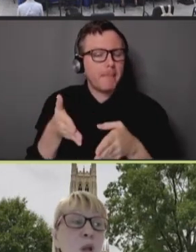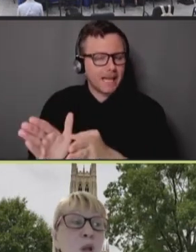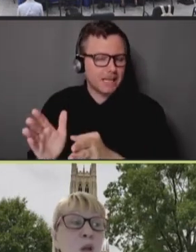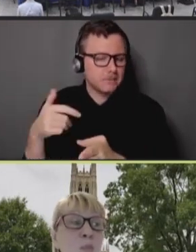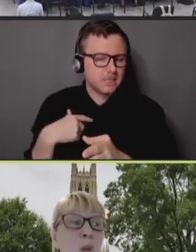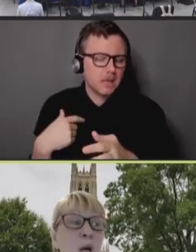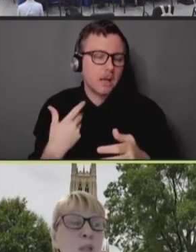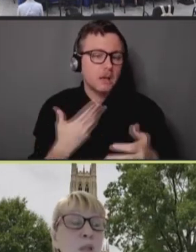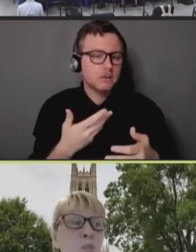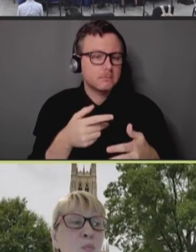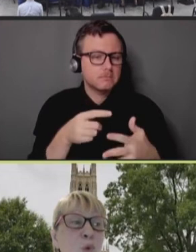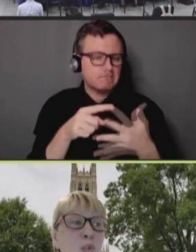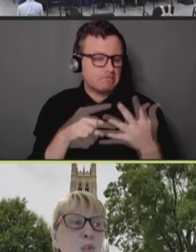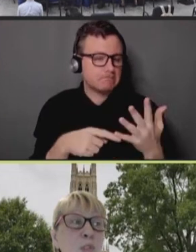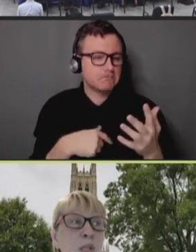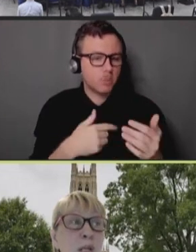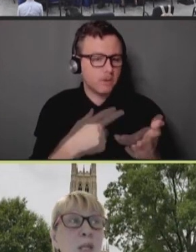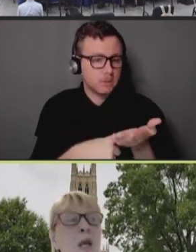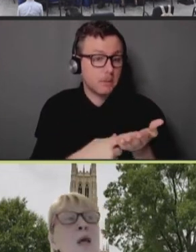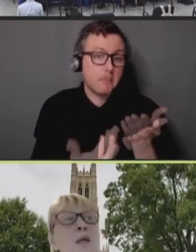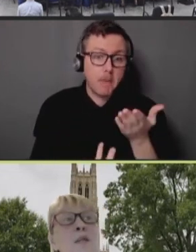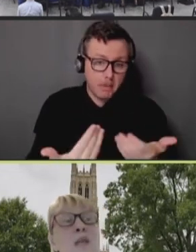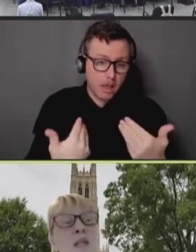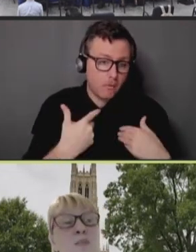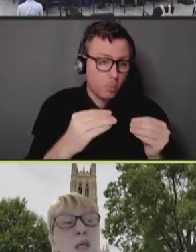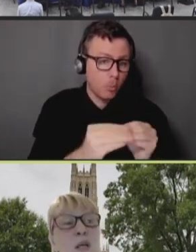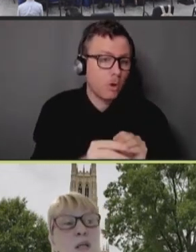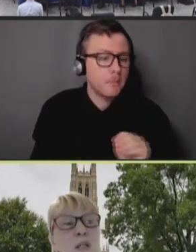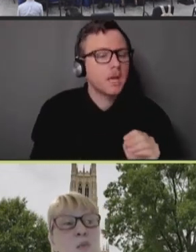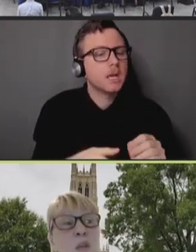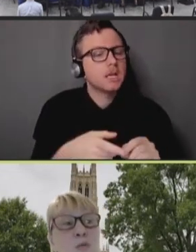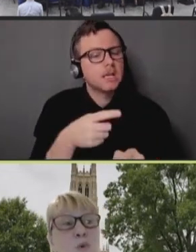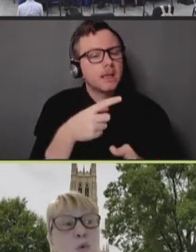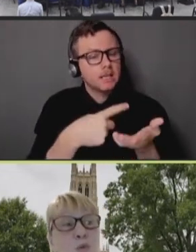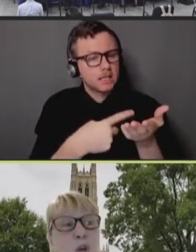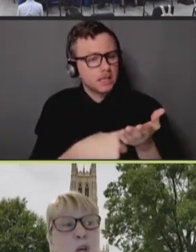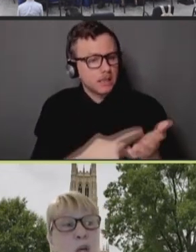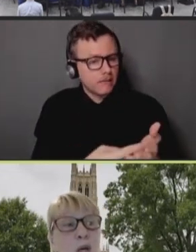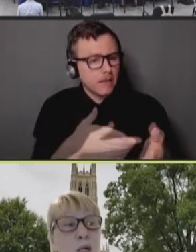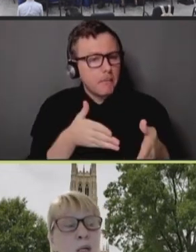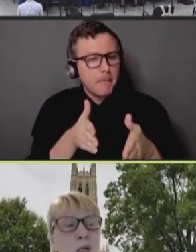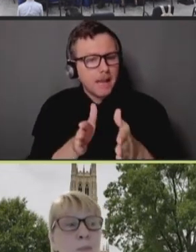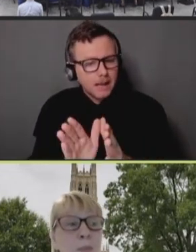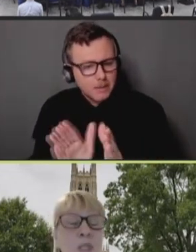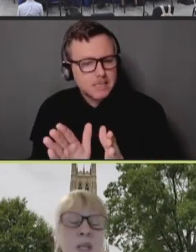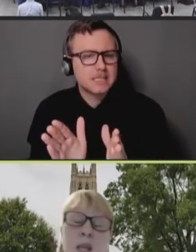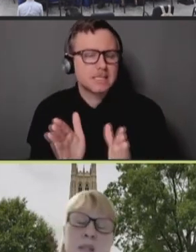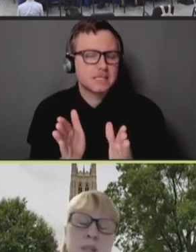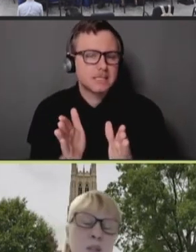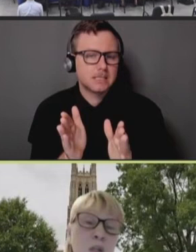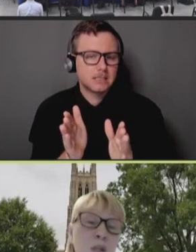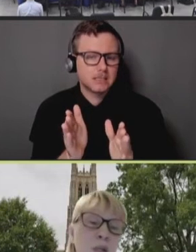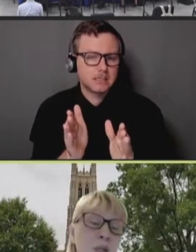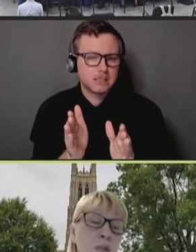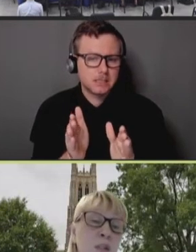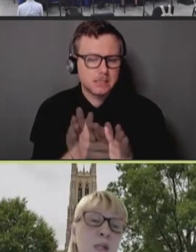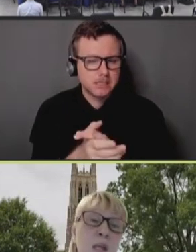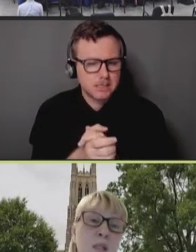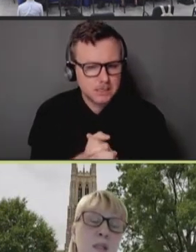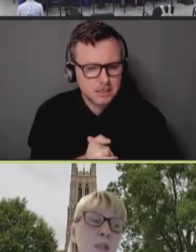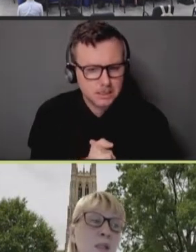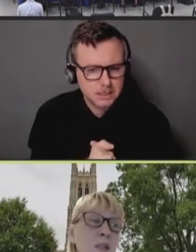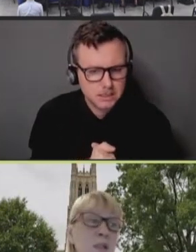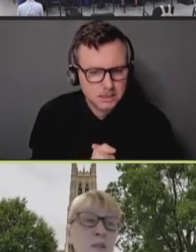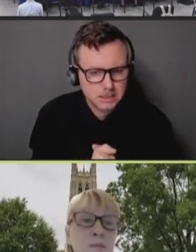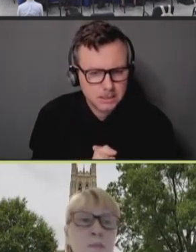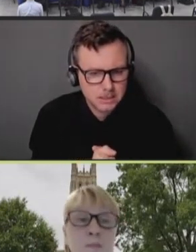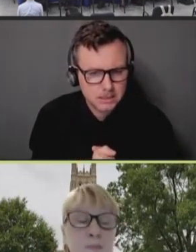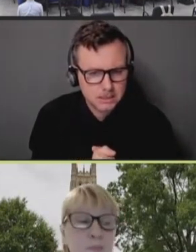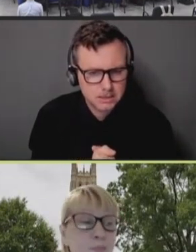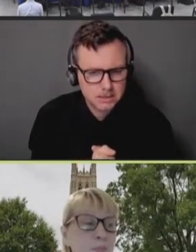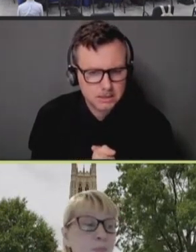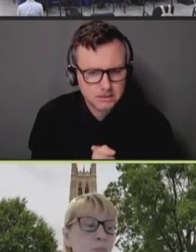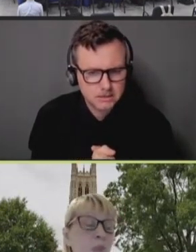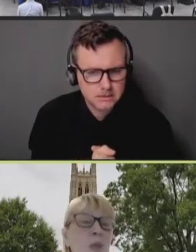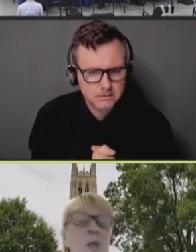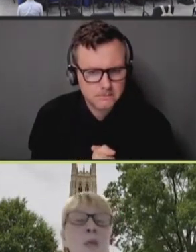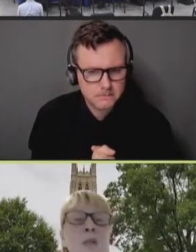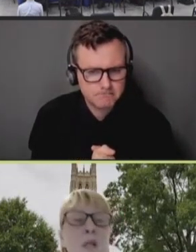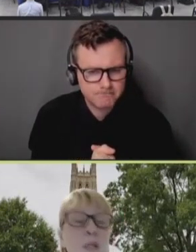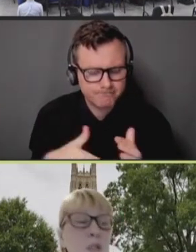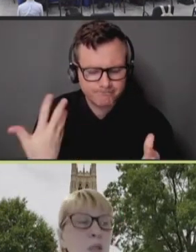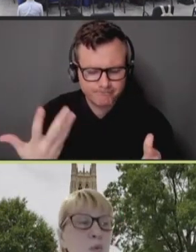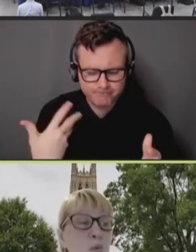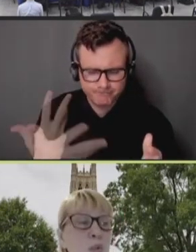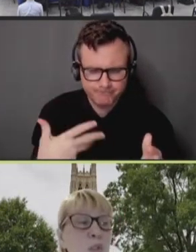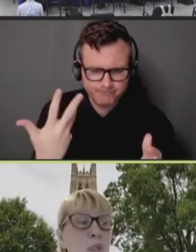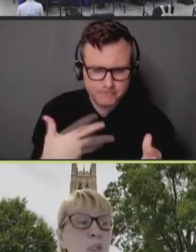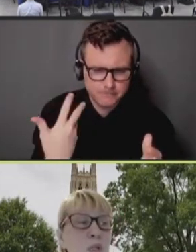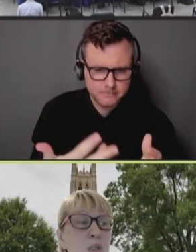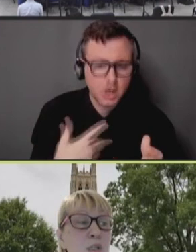I discussed, maybe many more, but mostly discussed mechanism involve trained immunity such as